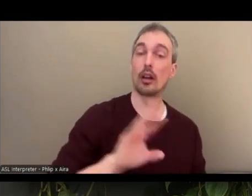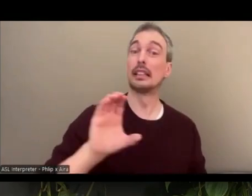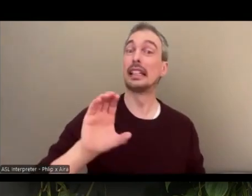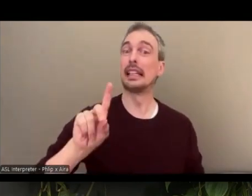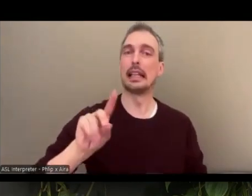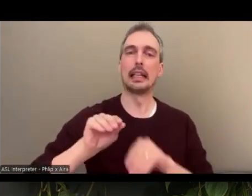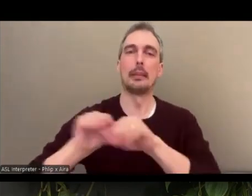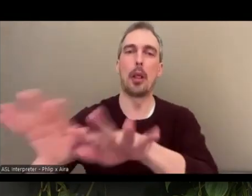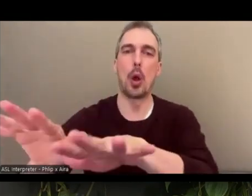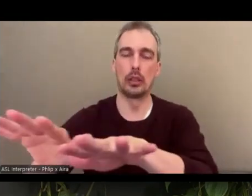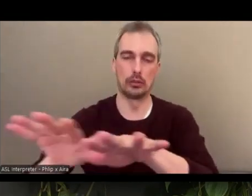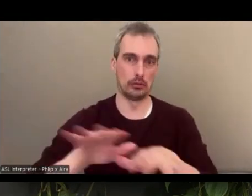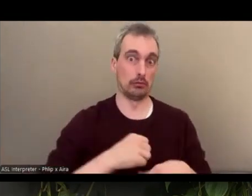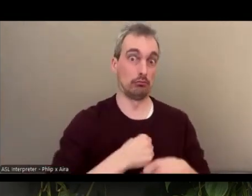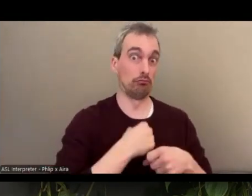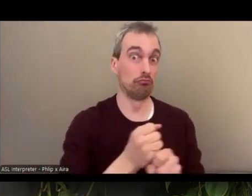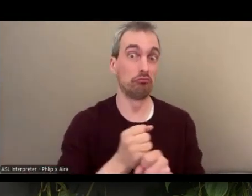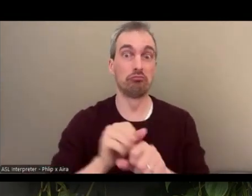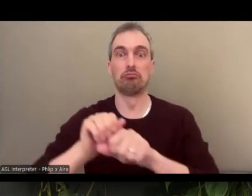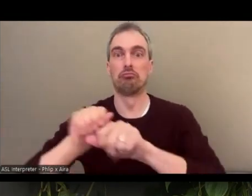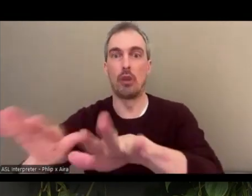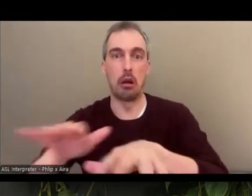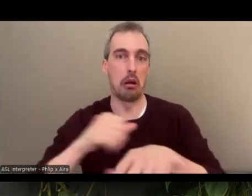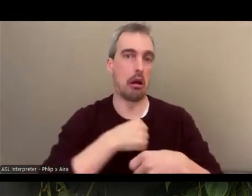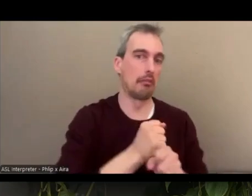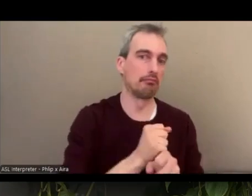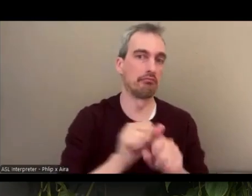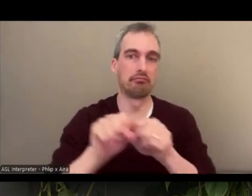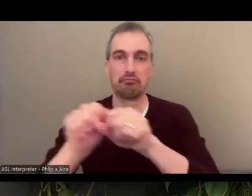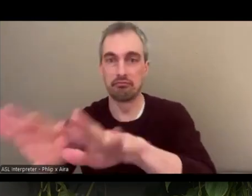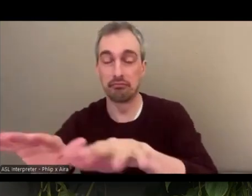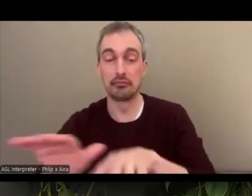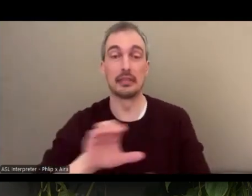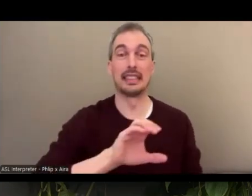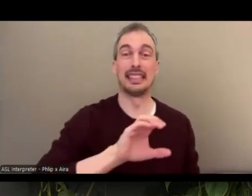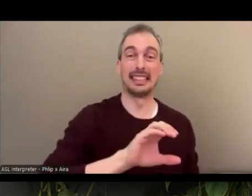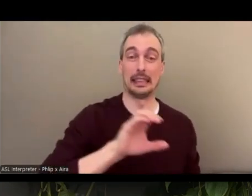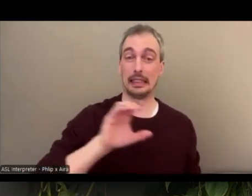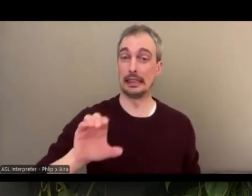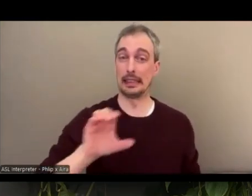The Cs in CI and CD are there to indicate that these are automated processes.